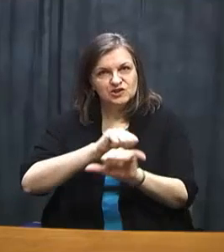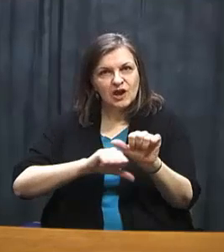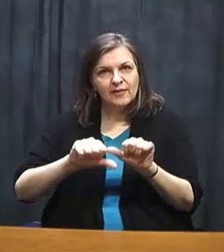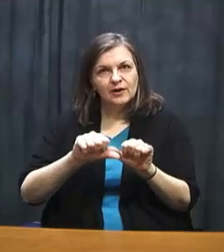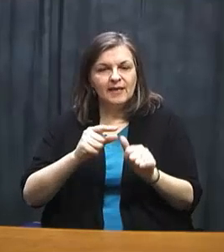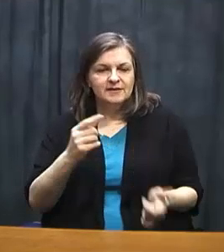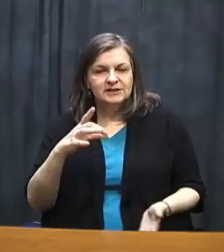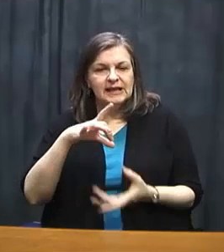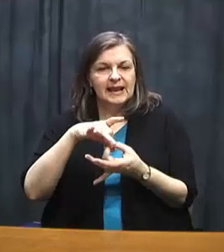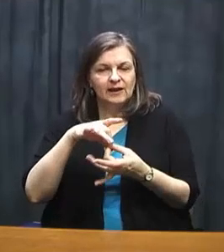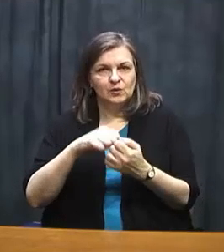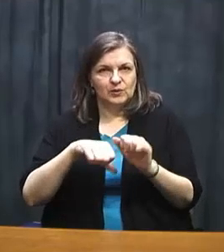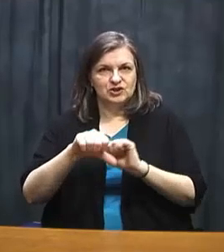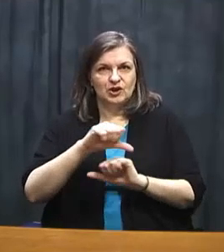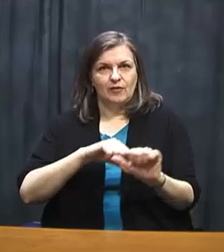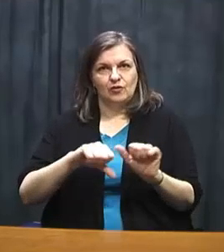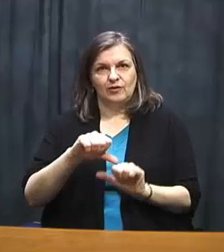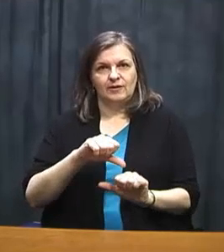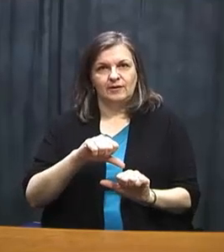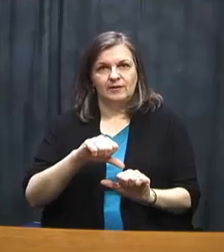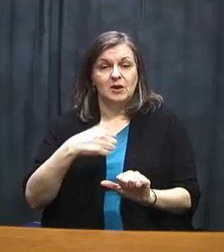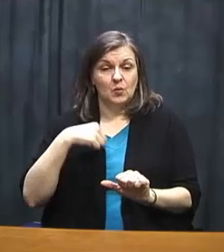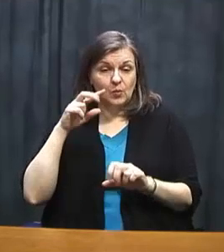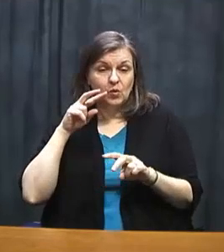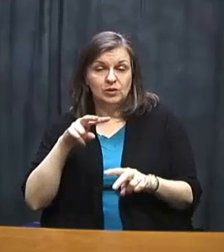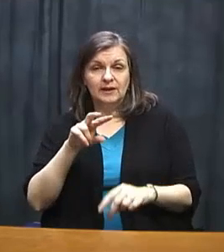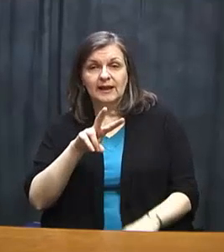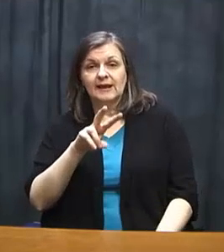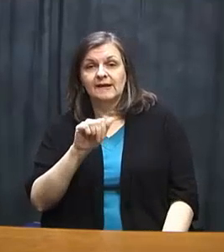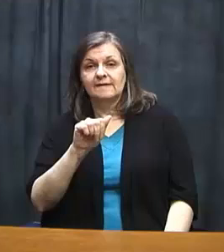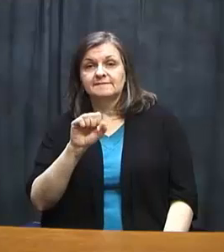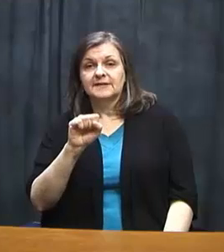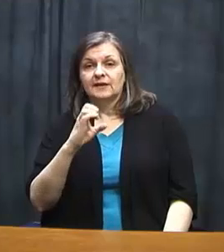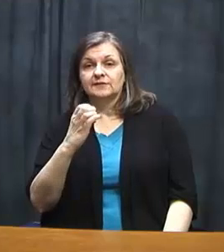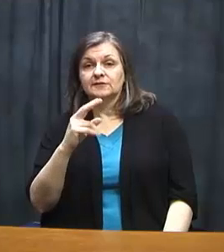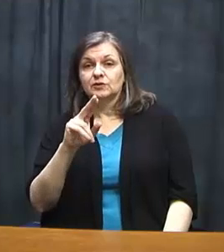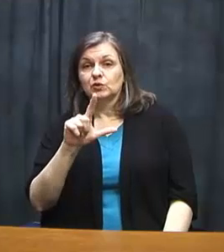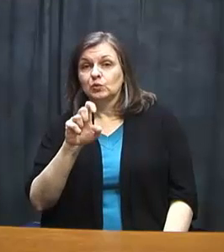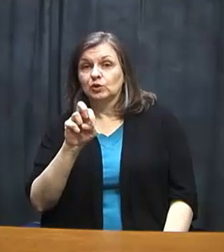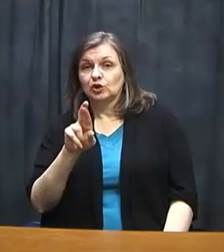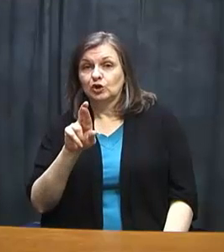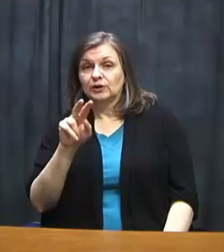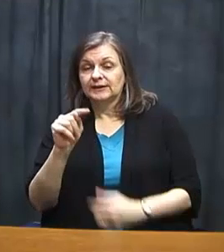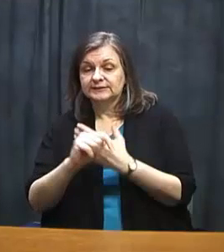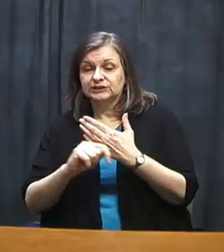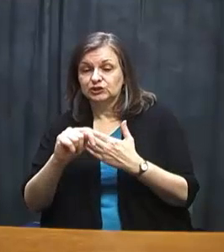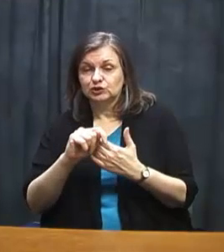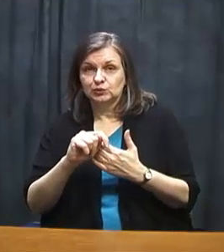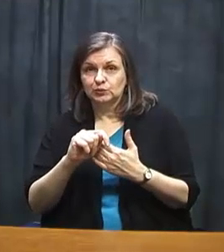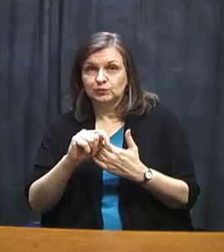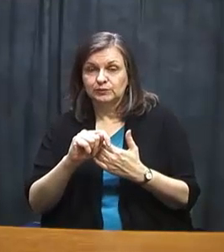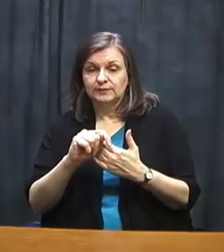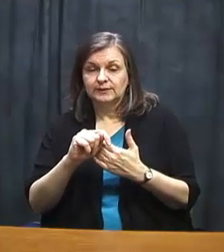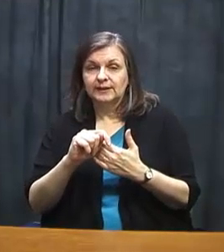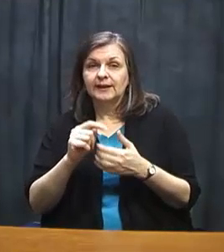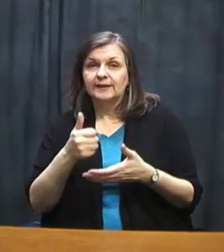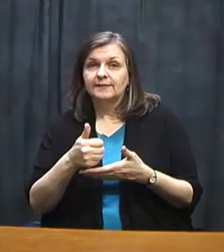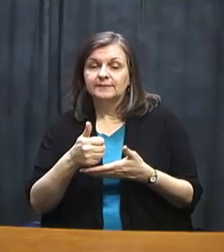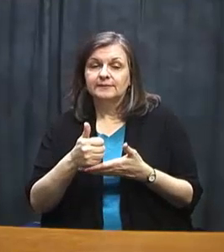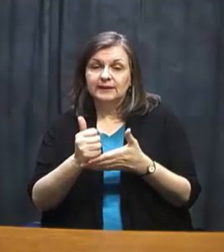and connected to each other so we will look at vascular tissue bringing water from the deepest roots all the way up through a